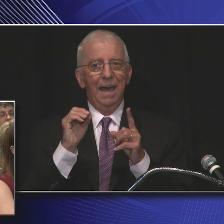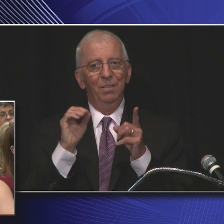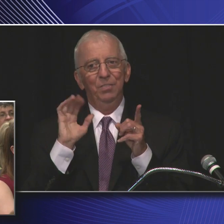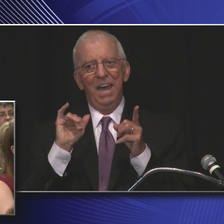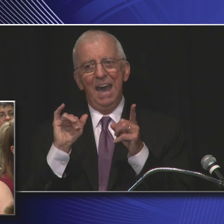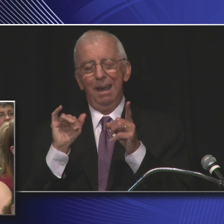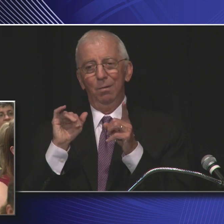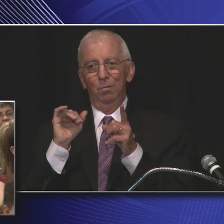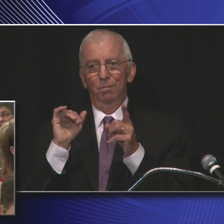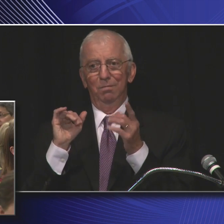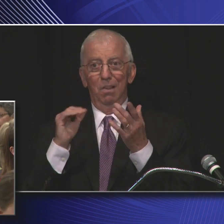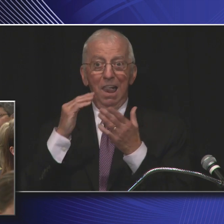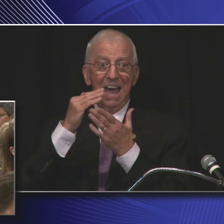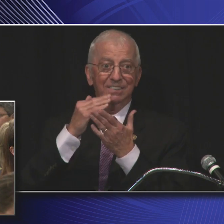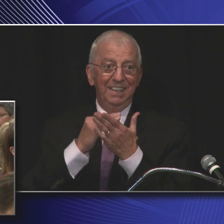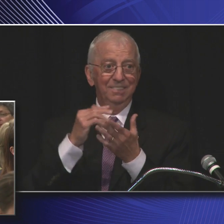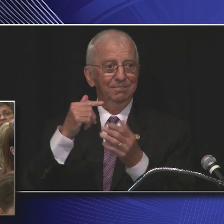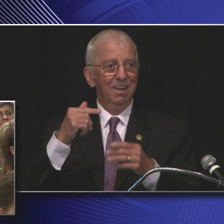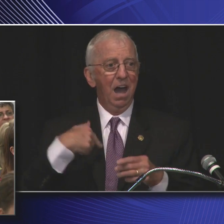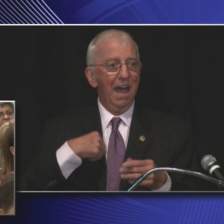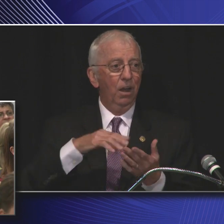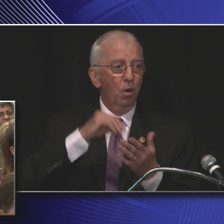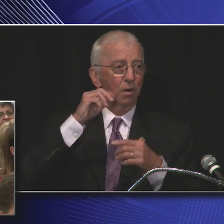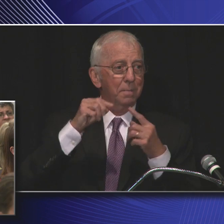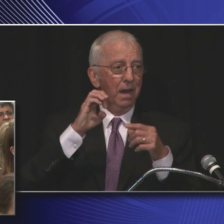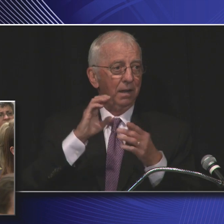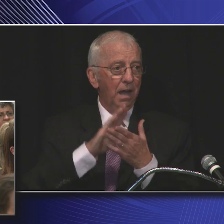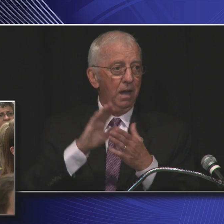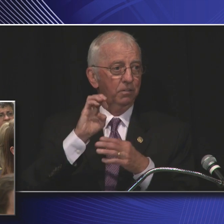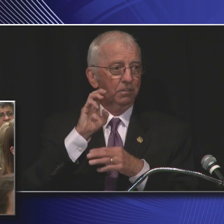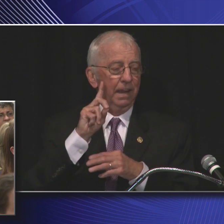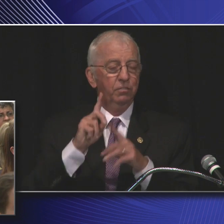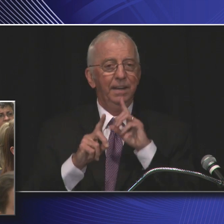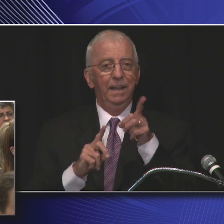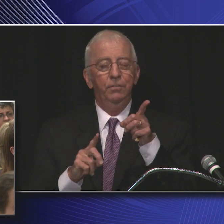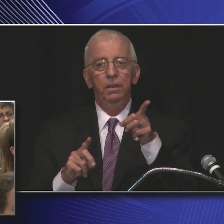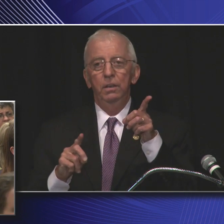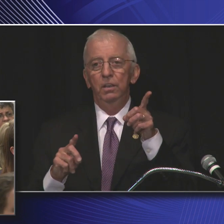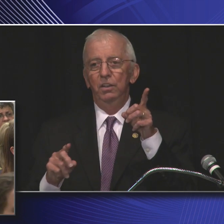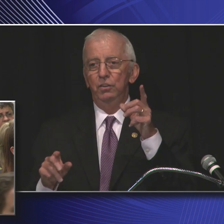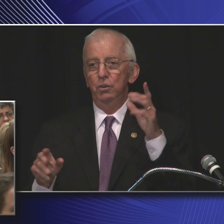And that lesson that I learned about college education is